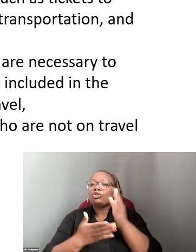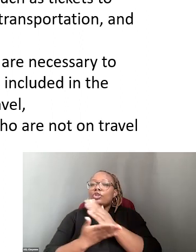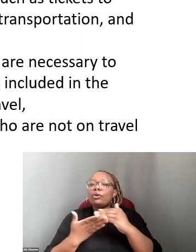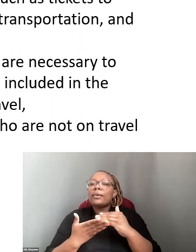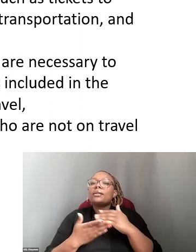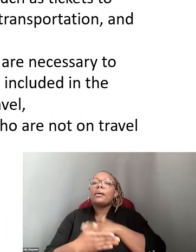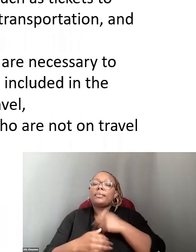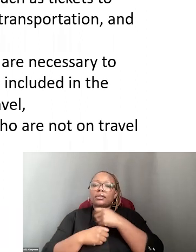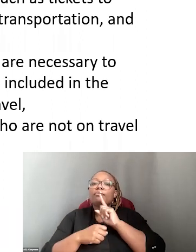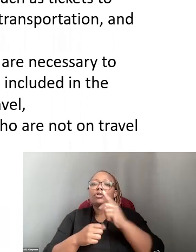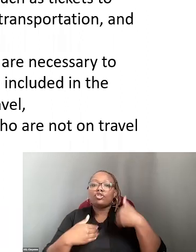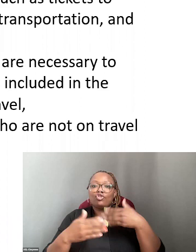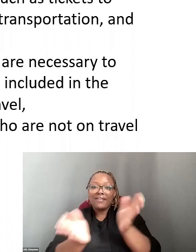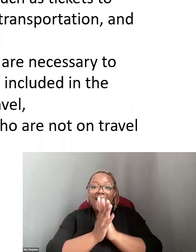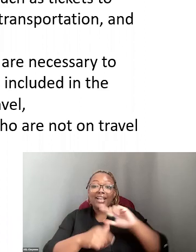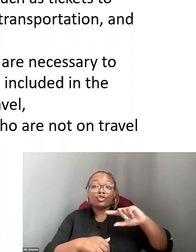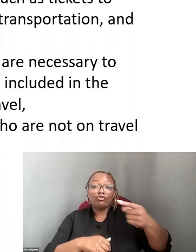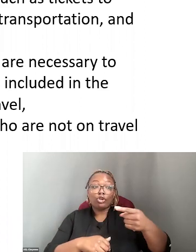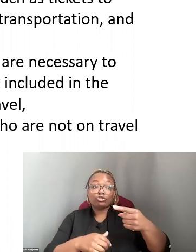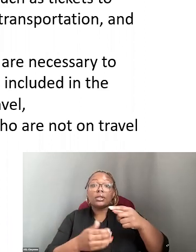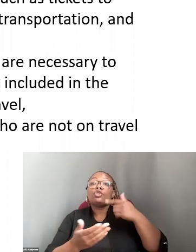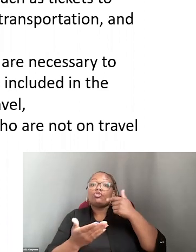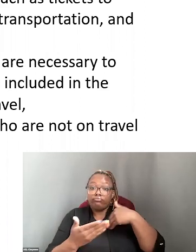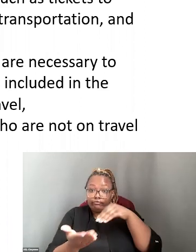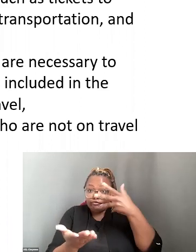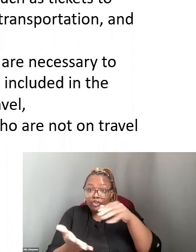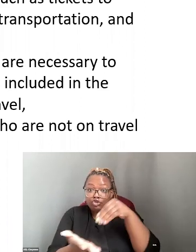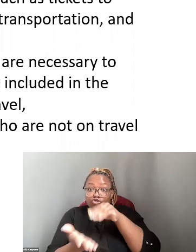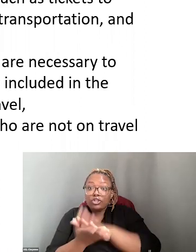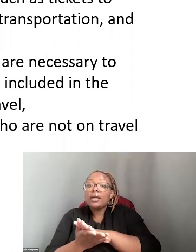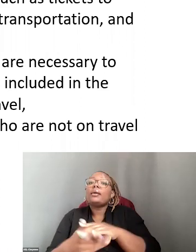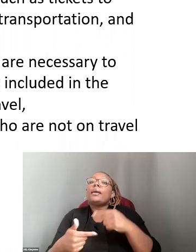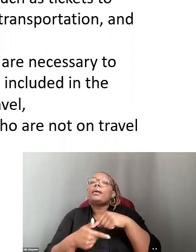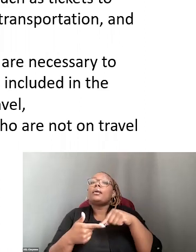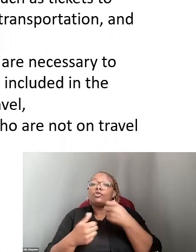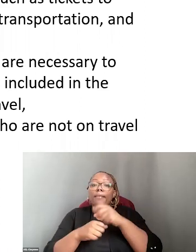that you have documented it, that you have made sure it's necessary, and that you have justified it in writing.